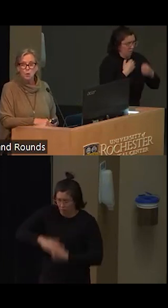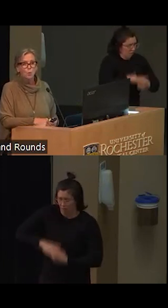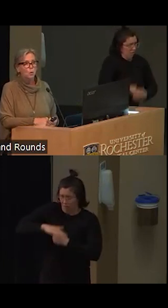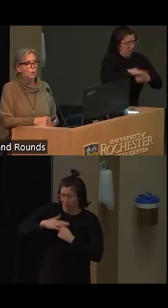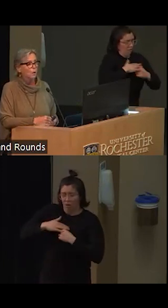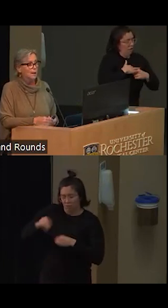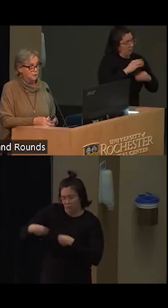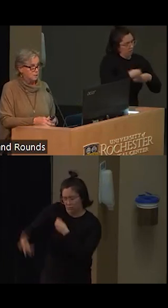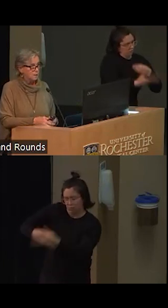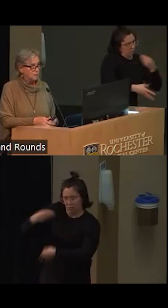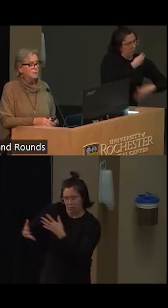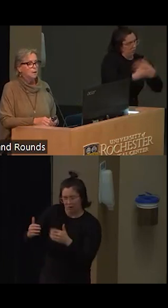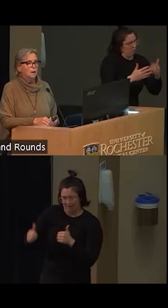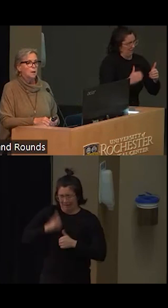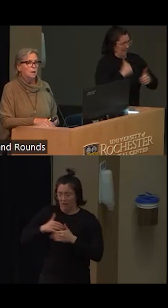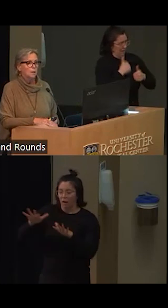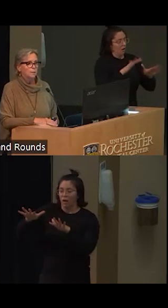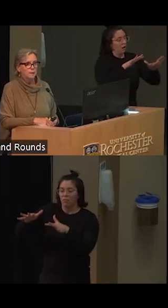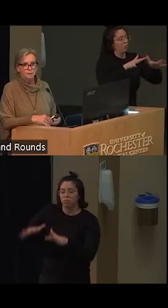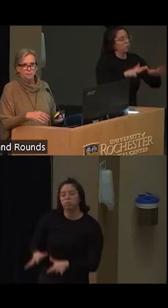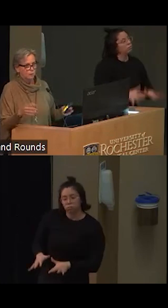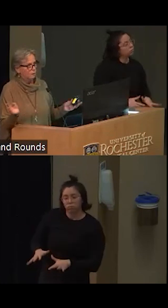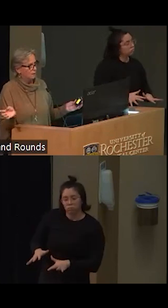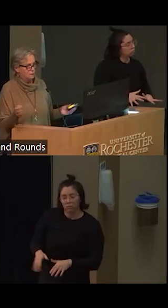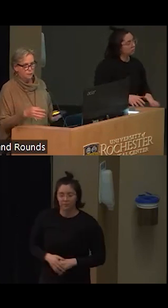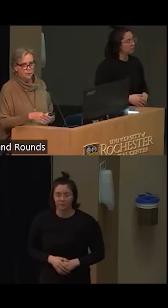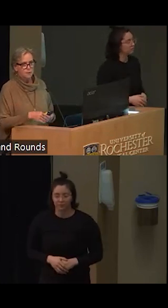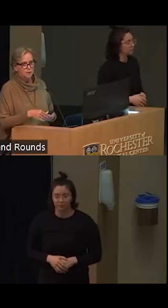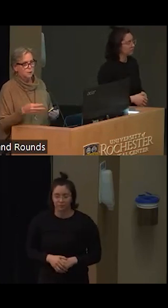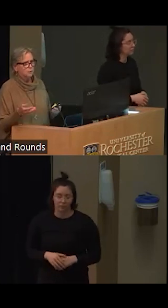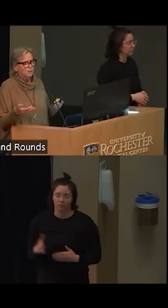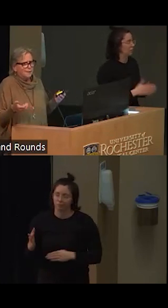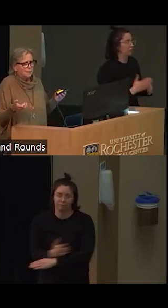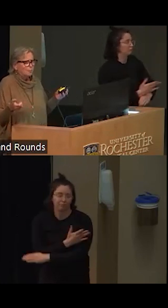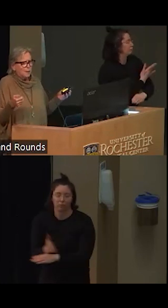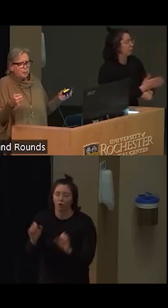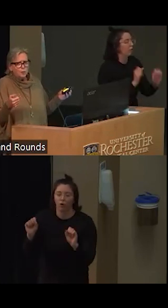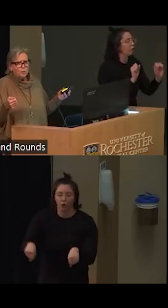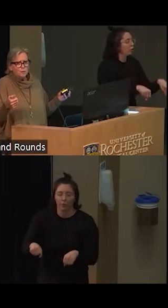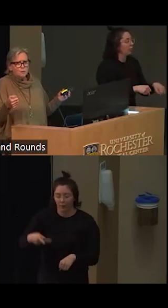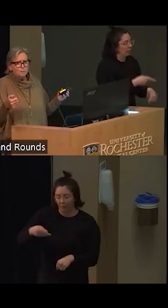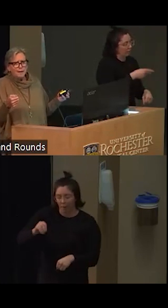or agitated uh they a lot of different ranges it could be like those poppers which are these